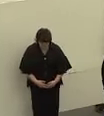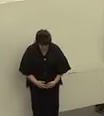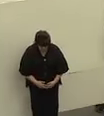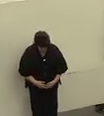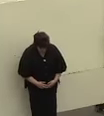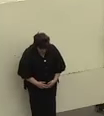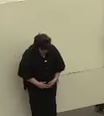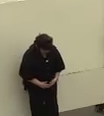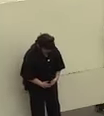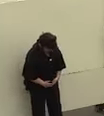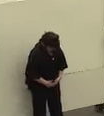Thank you very much.